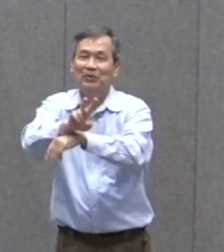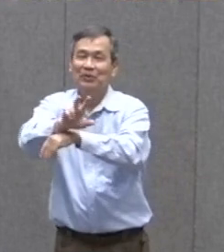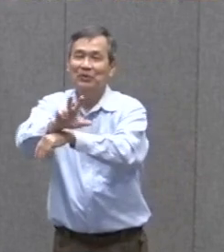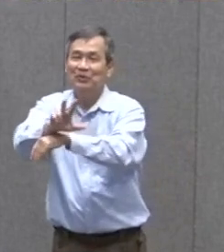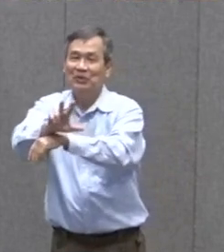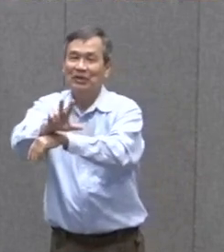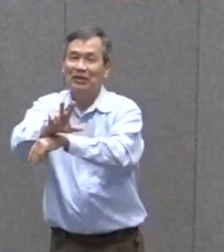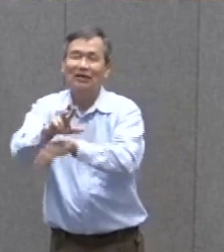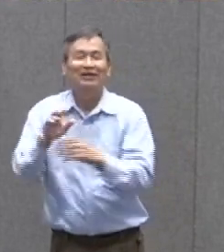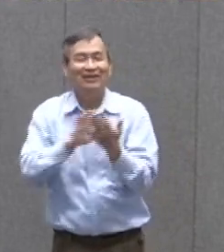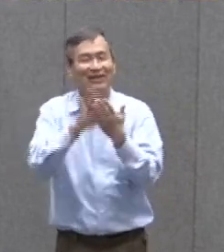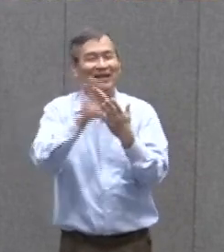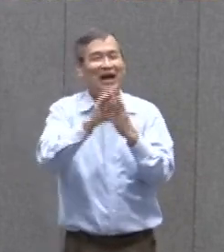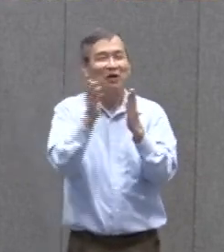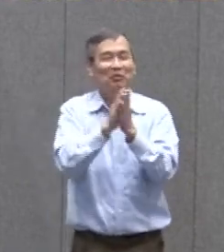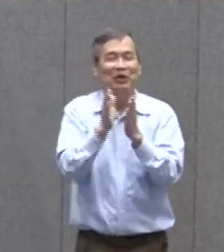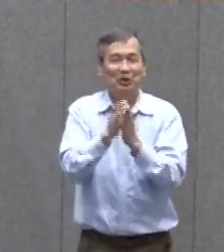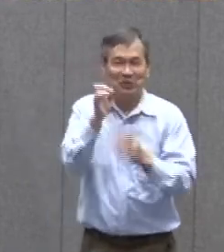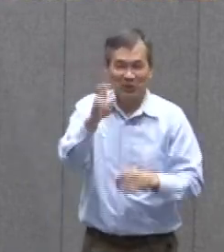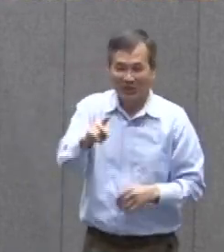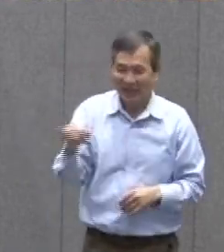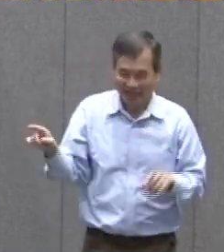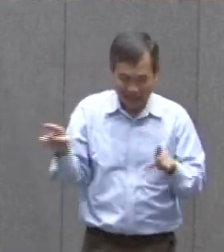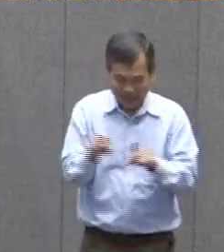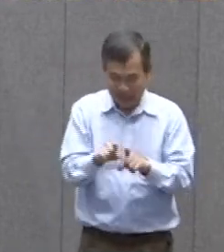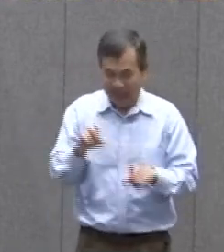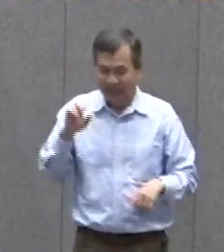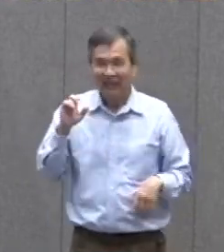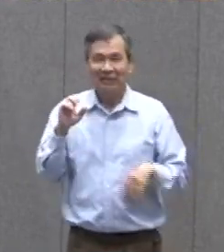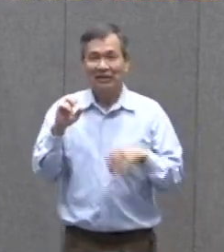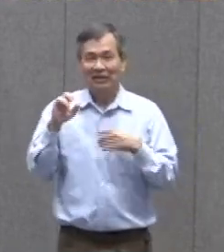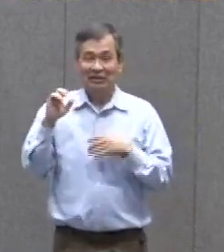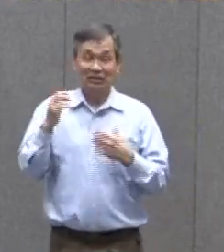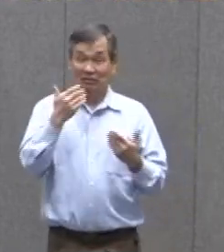It's a counting book, similar to the book "Goodnight Moon."